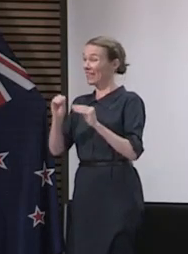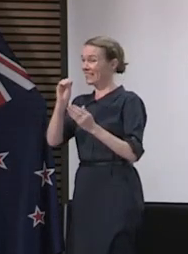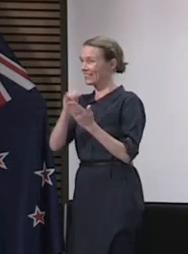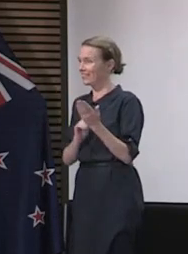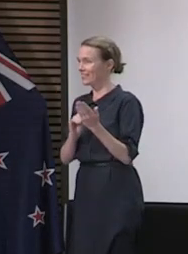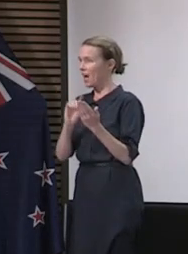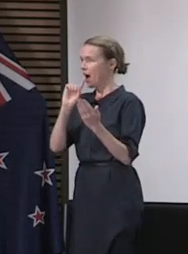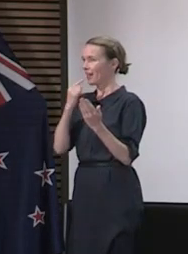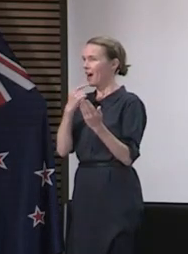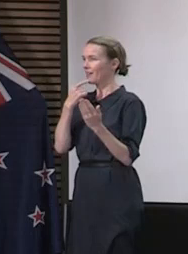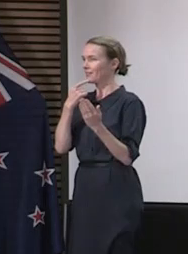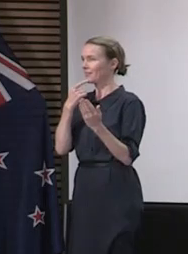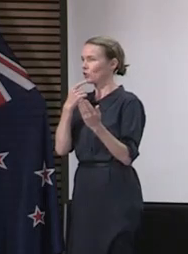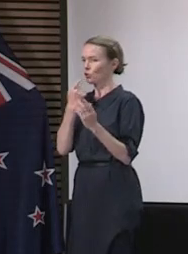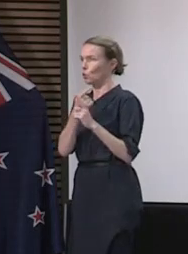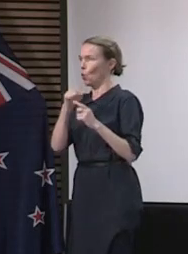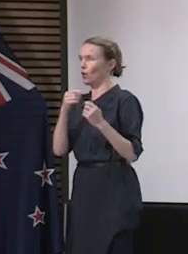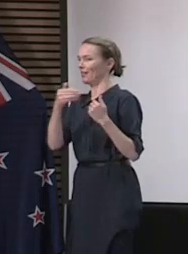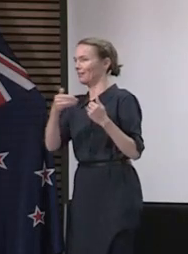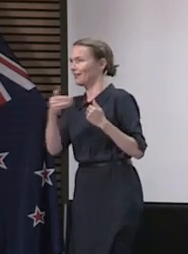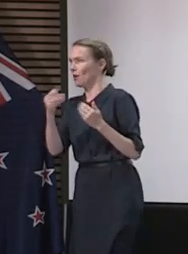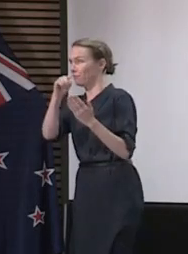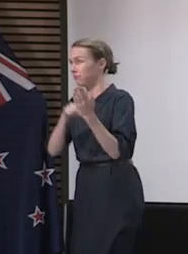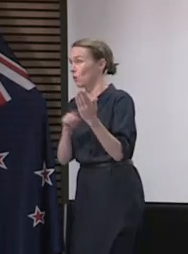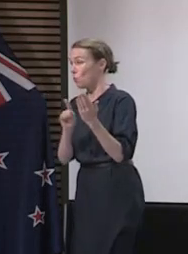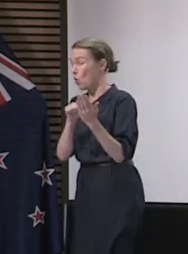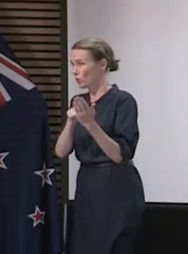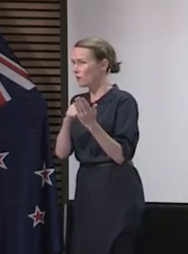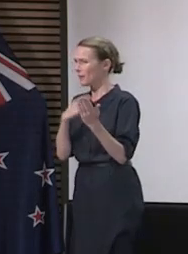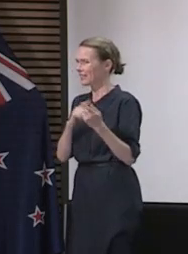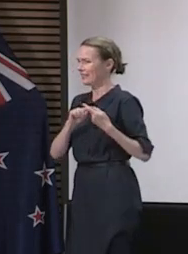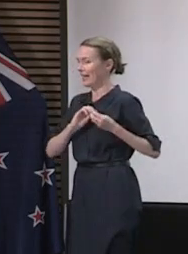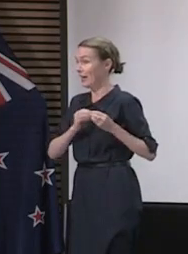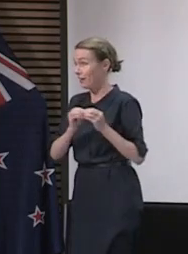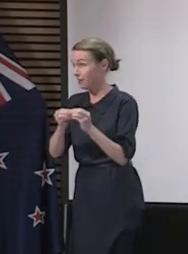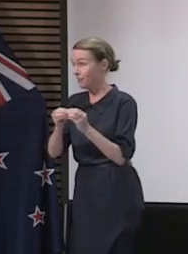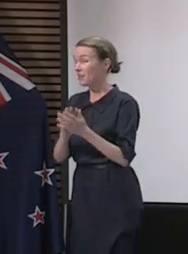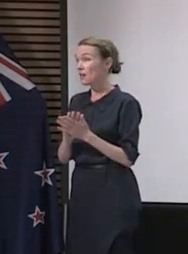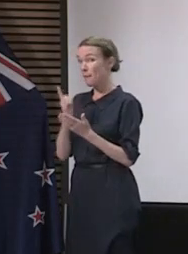will obviously be released, um, not too far away. But what